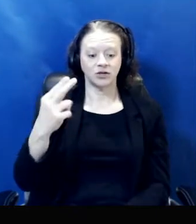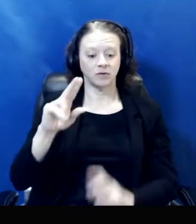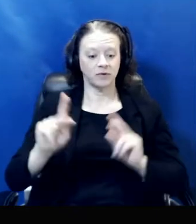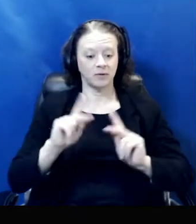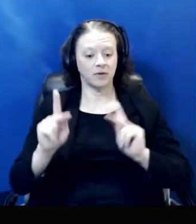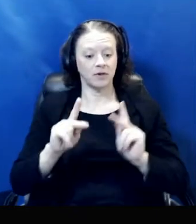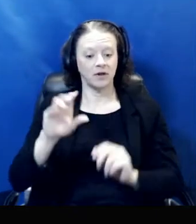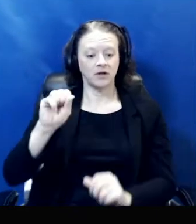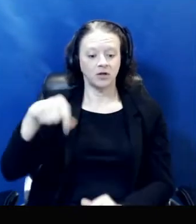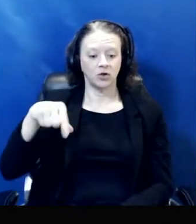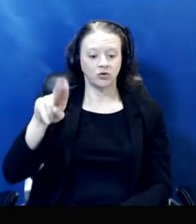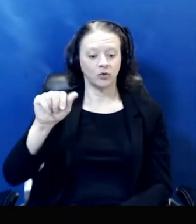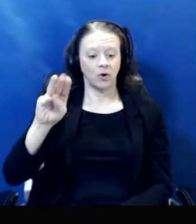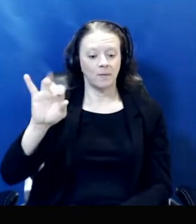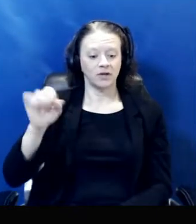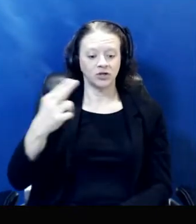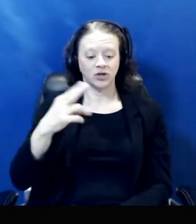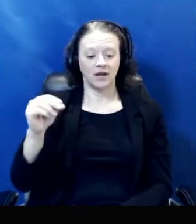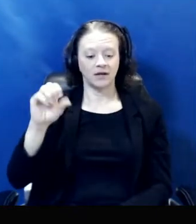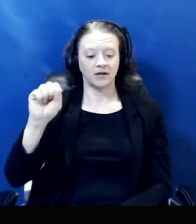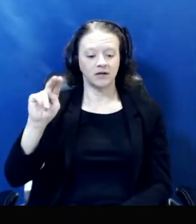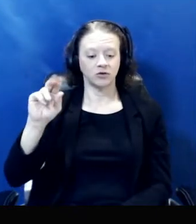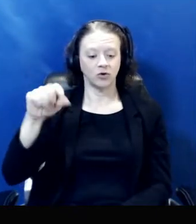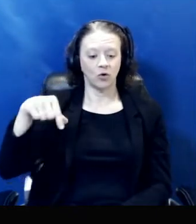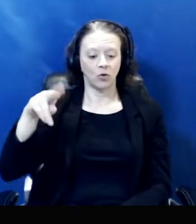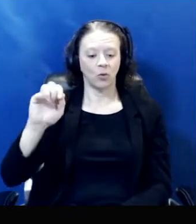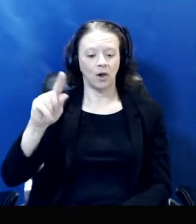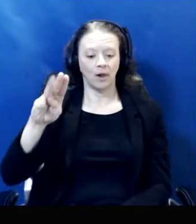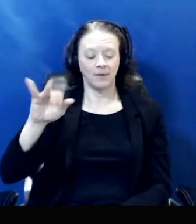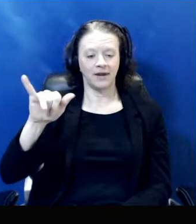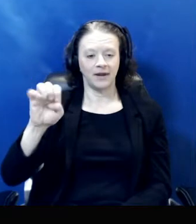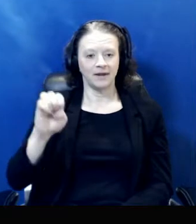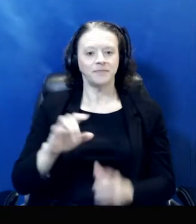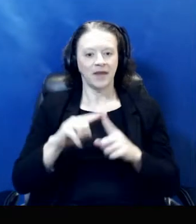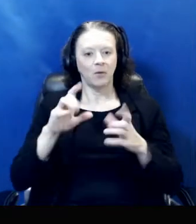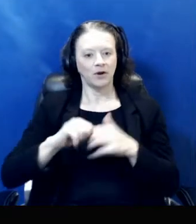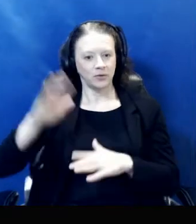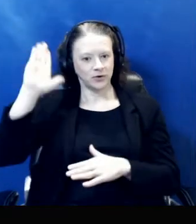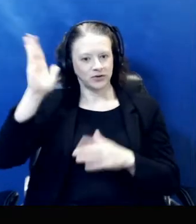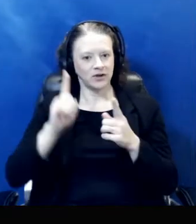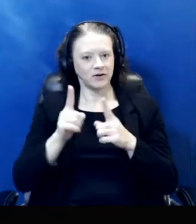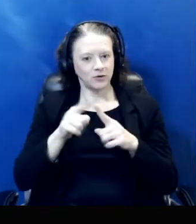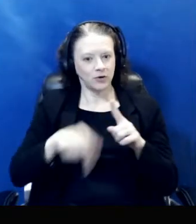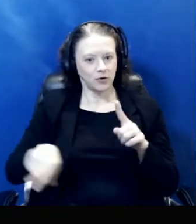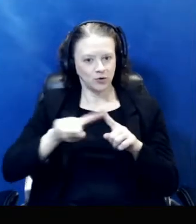I'm going to be presenting to you today alongside Kaitlyn Jones, who you guys will get to meet in just a